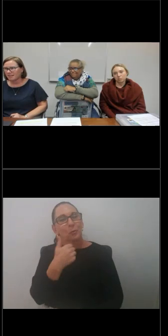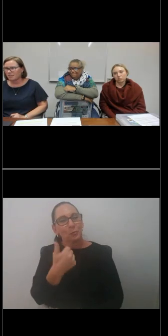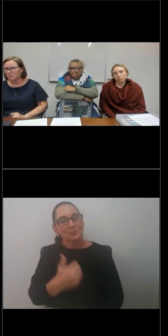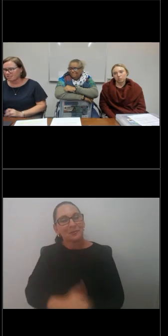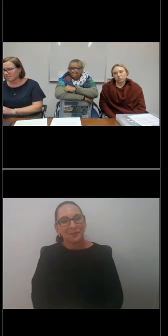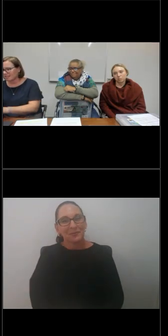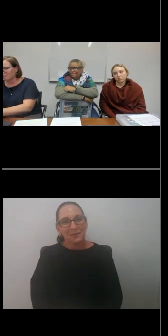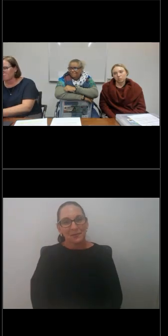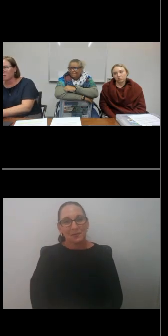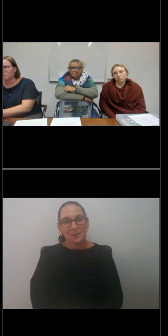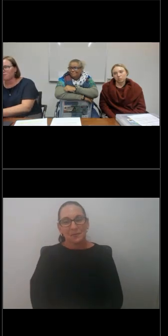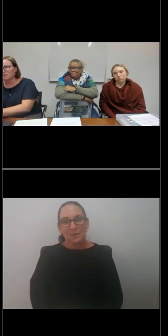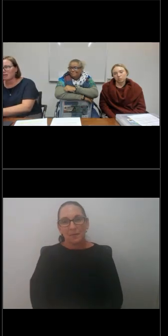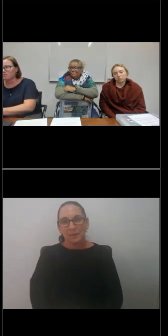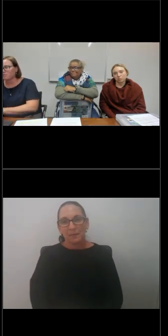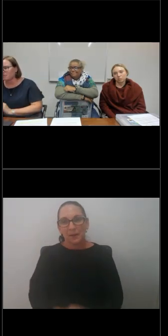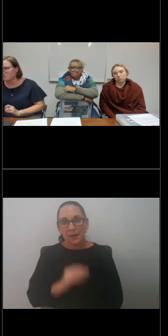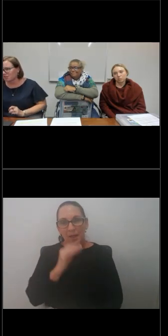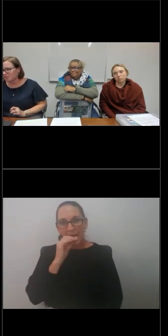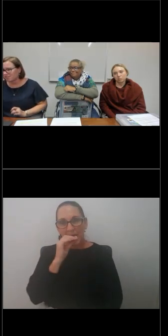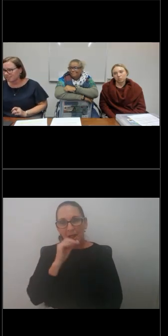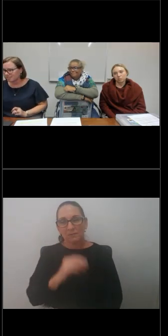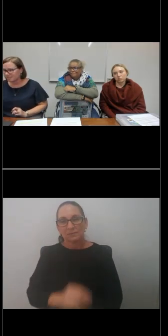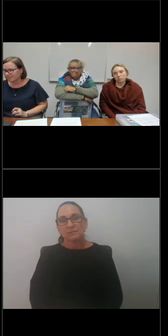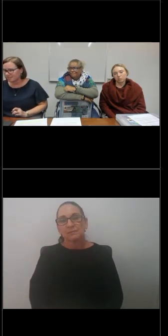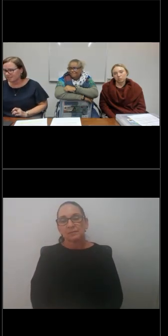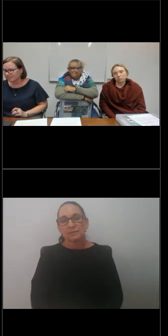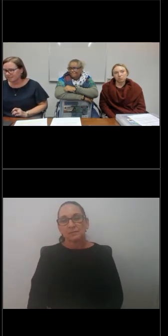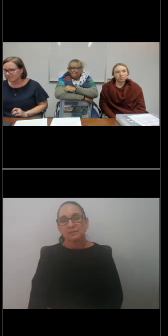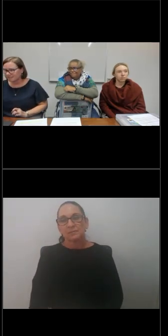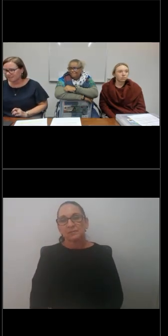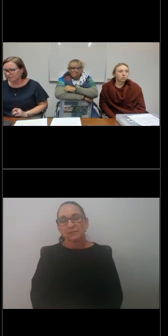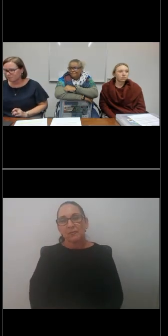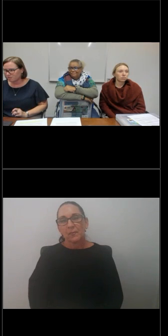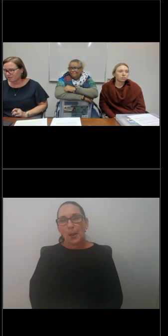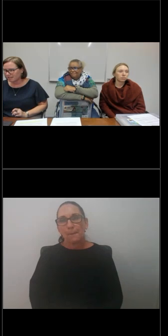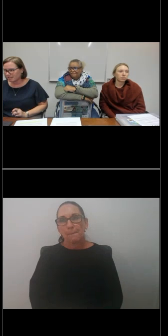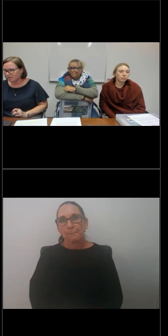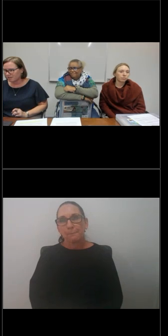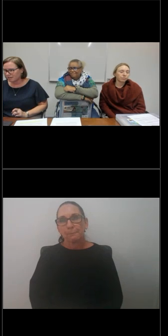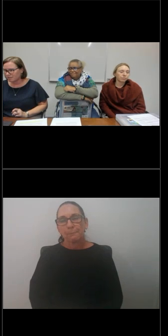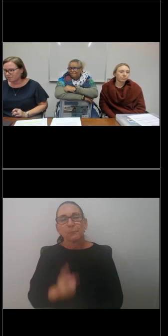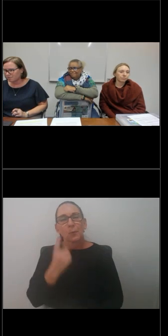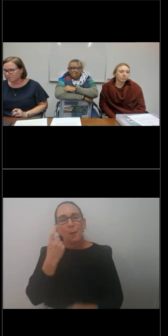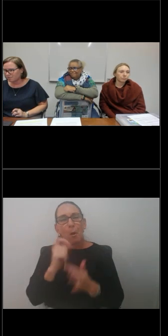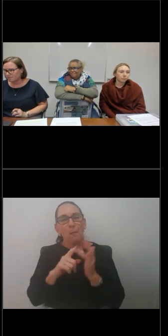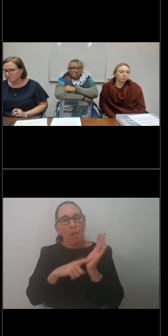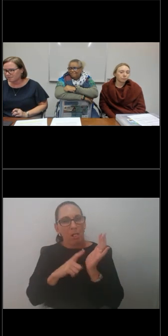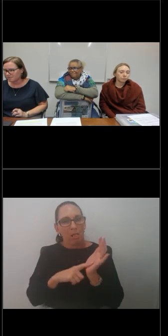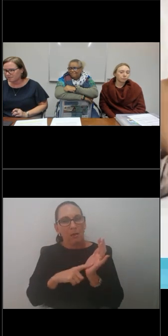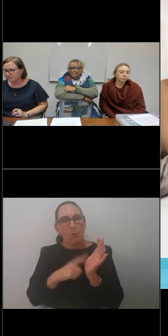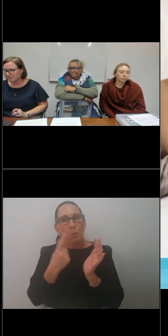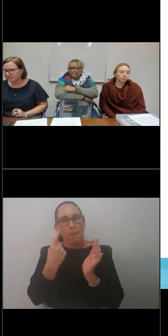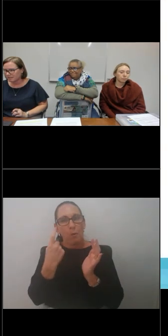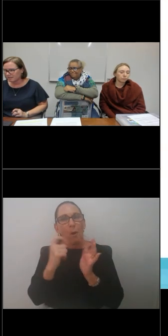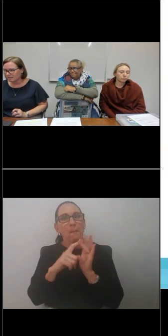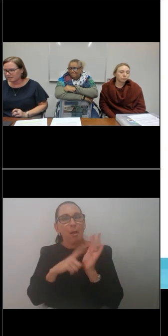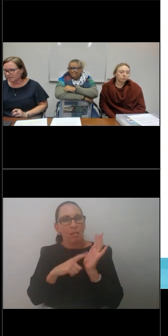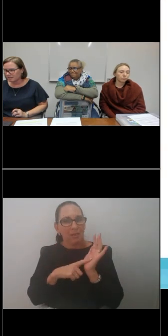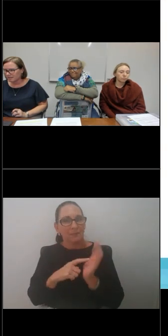I'll just click through we got one more Poll for you I'll just bring that one up and that